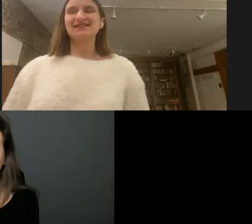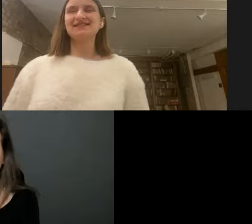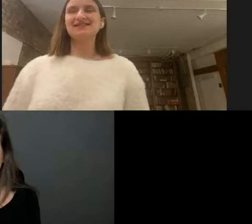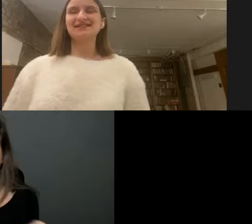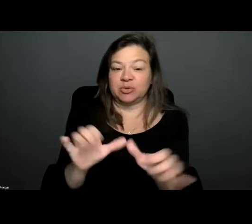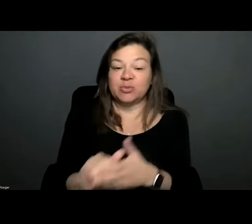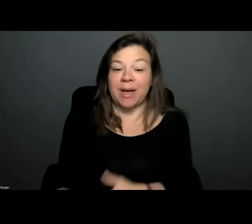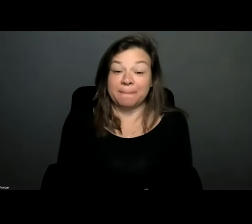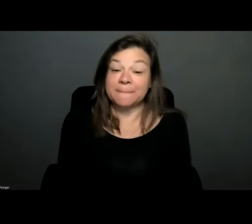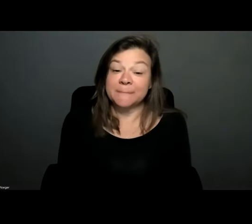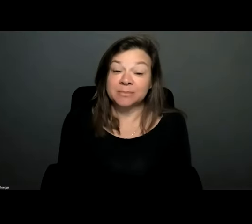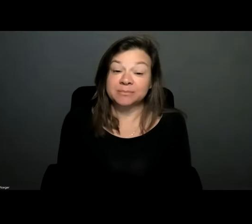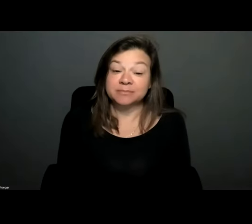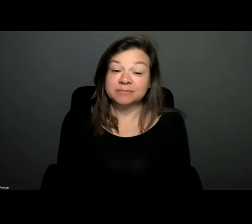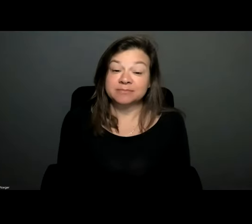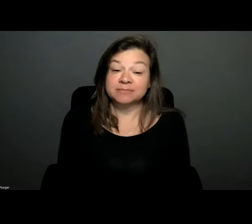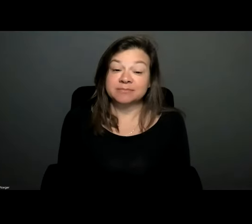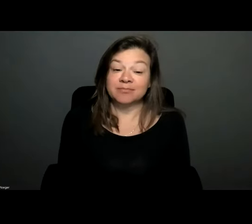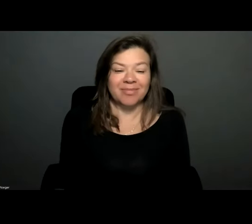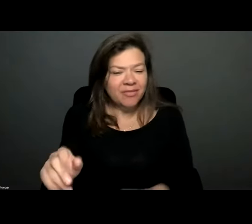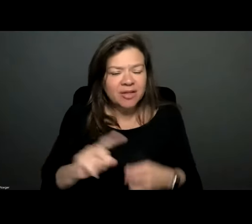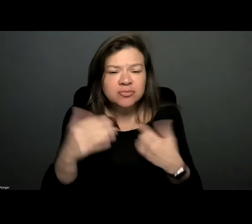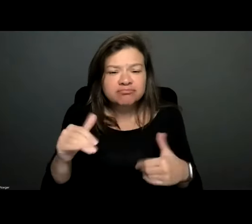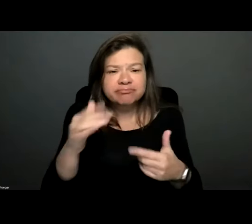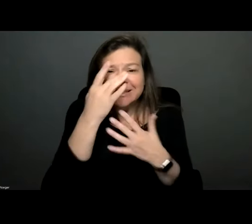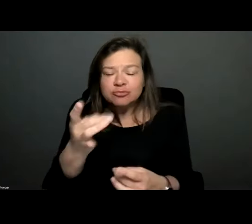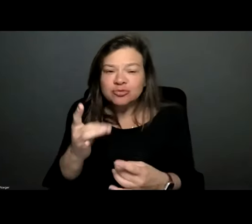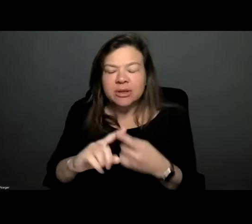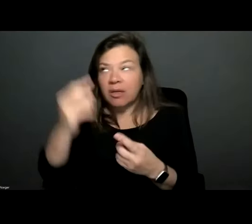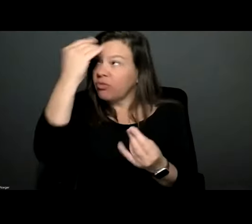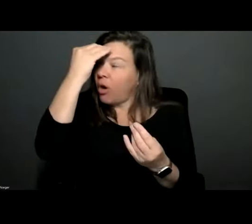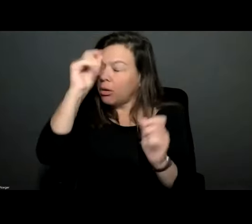And that's so interesting and thought provoking for me too.